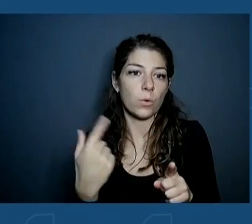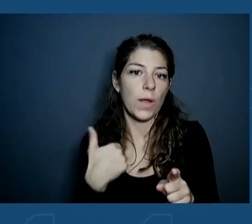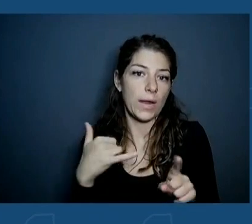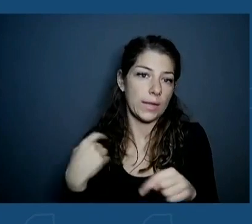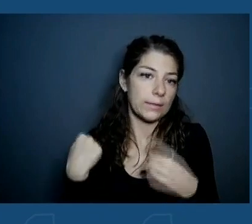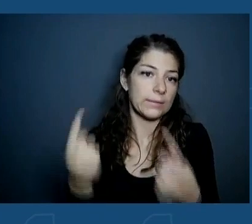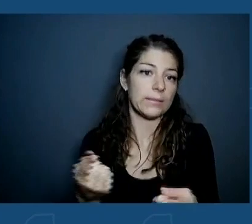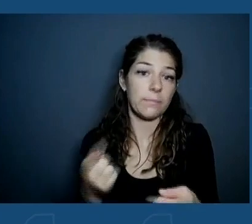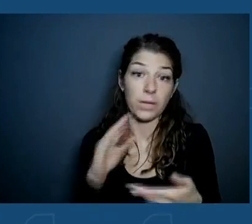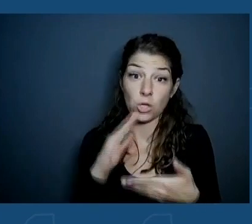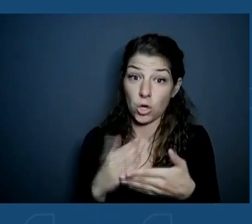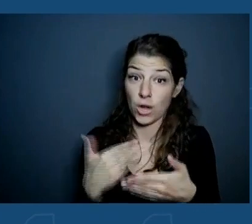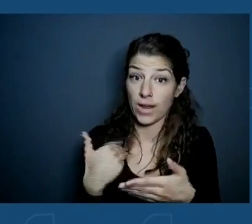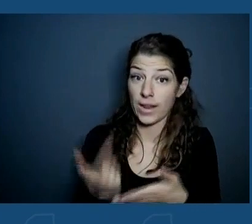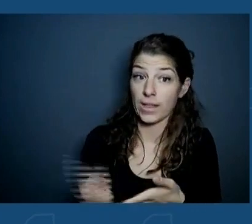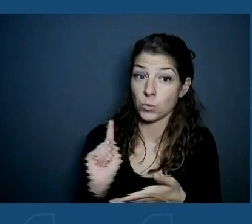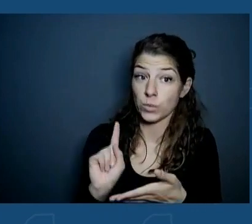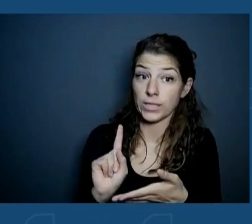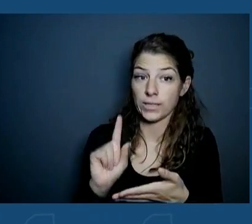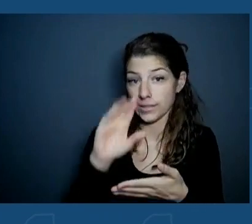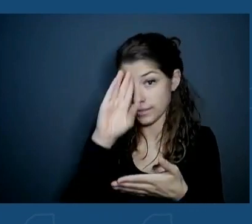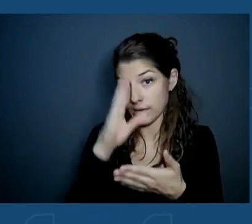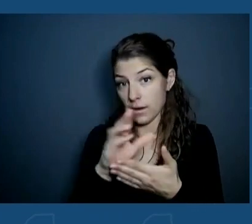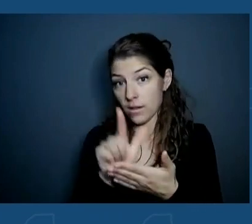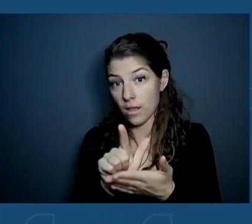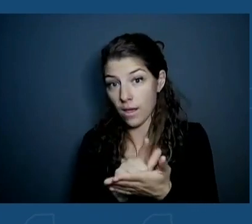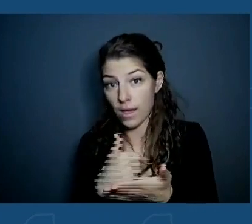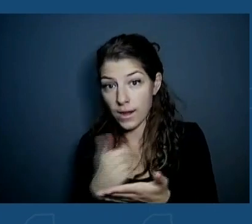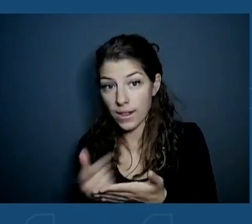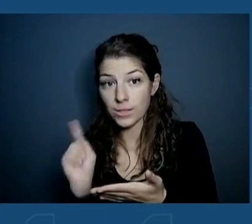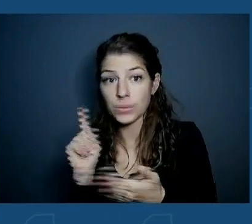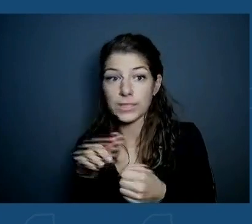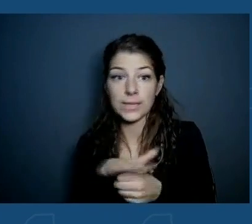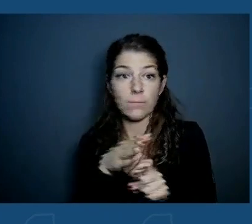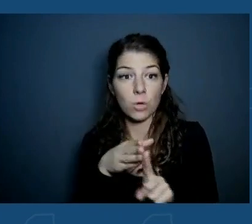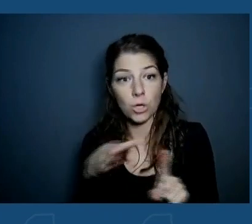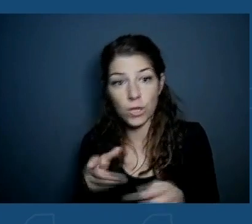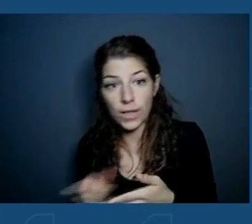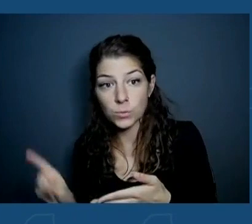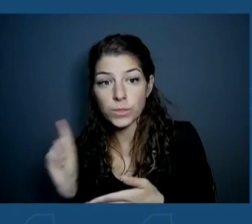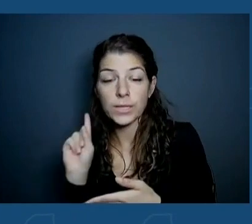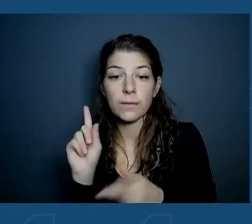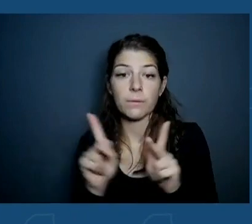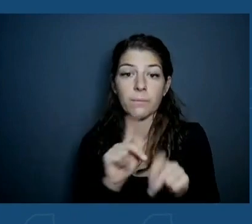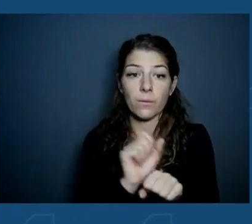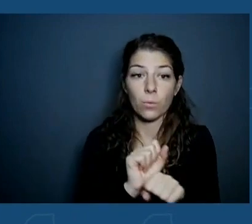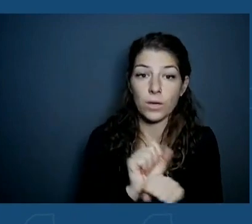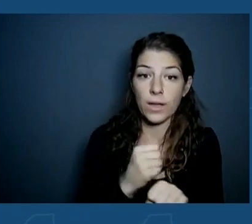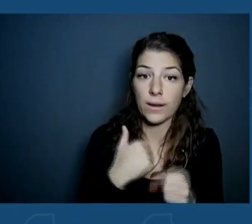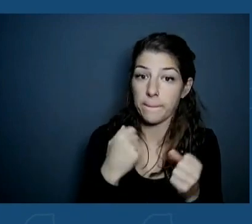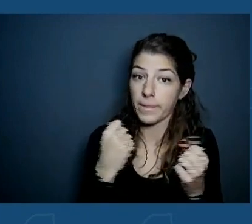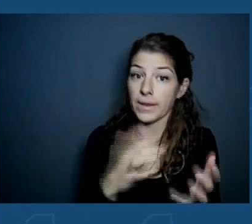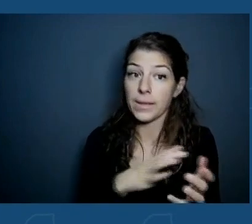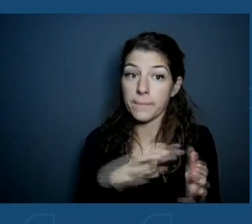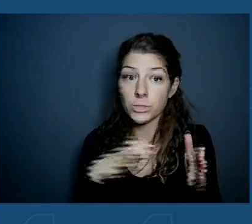WHO HAD COVID RECENTLY. I THINK IT WAS IN THE RECESS OF OUR MINDS FOR A LONG TIME. WE WERE NOT EXPOSED TO ANYONE